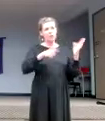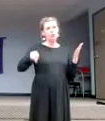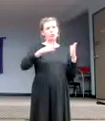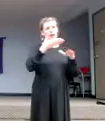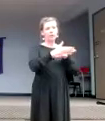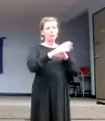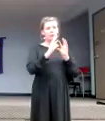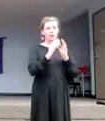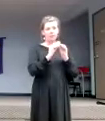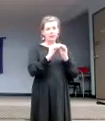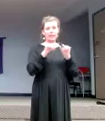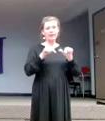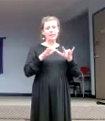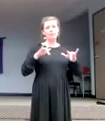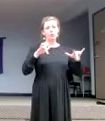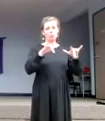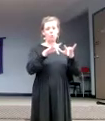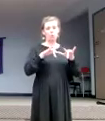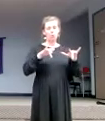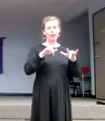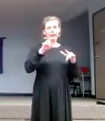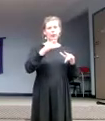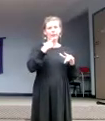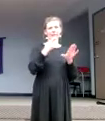And also the meeting is being recorded. I probably should have said that first, and I apologize